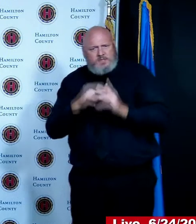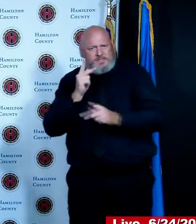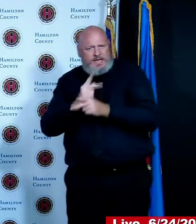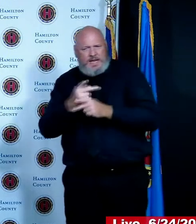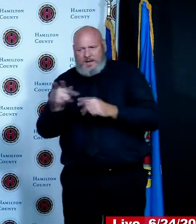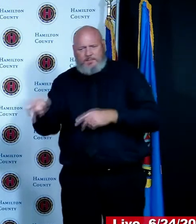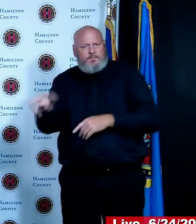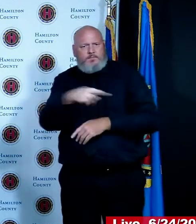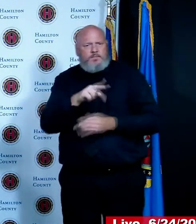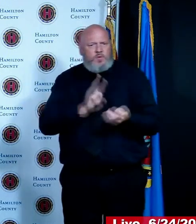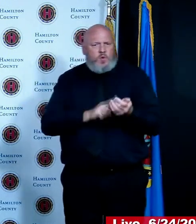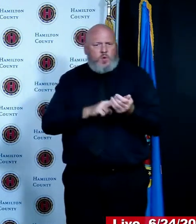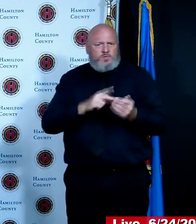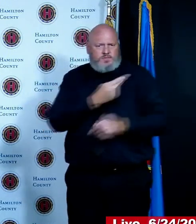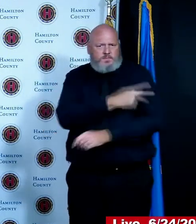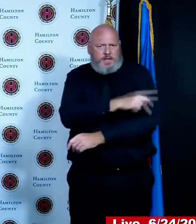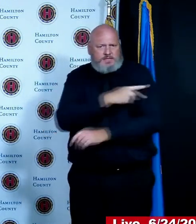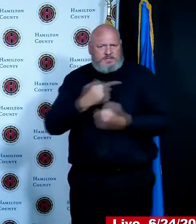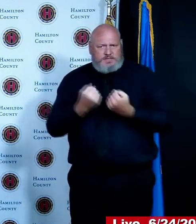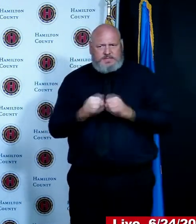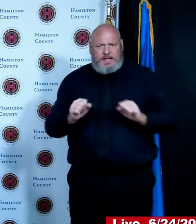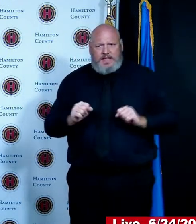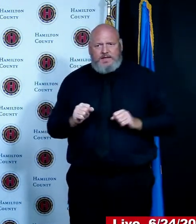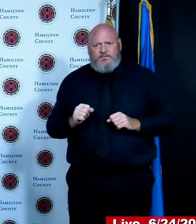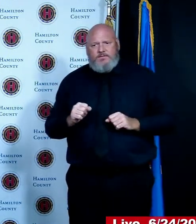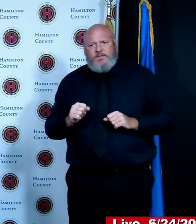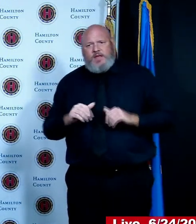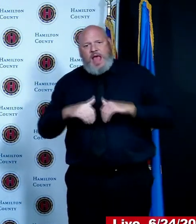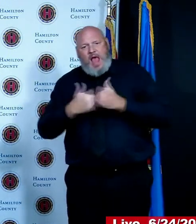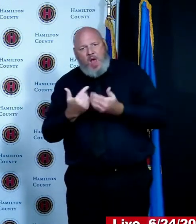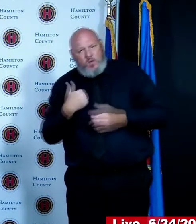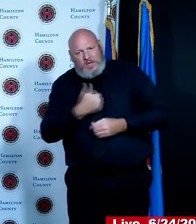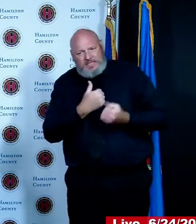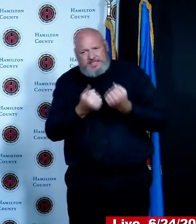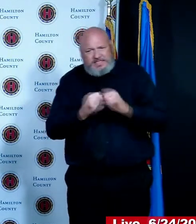save lives and prevent hospitalizations in the northern part of the county in